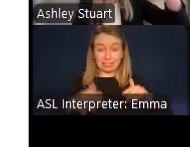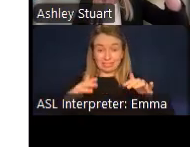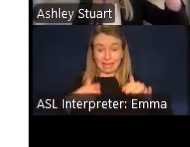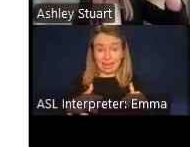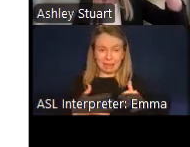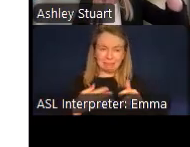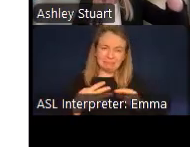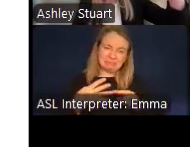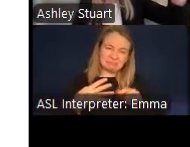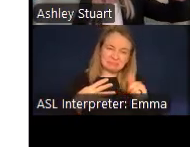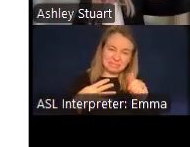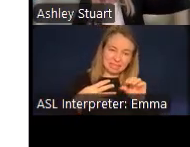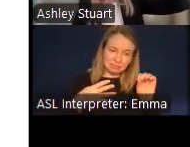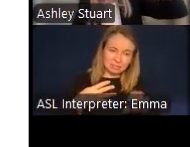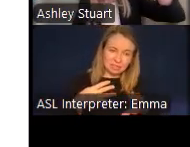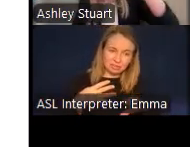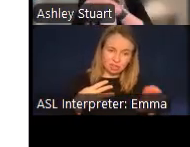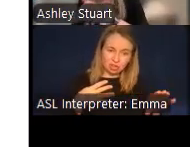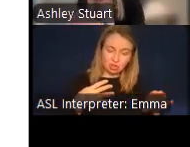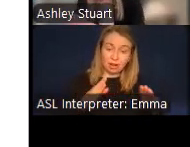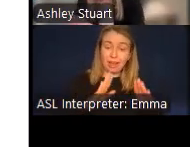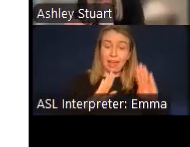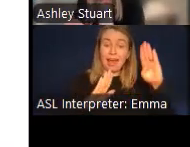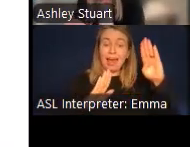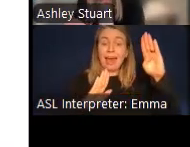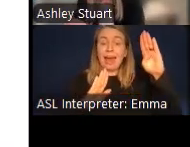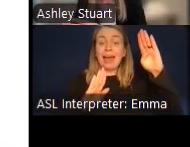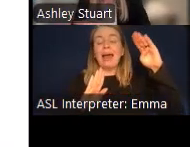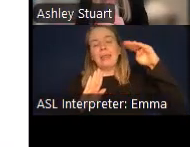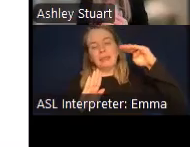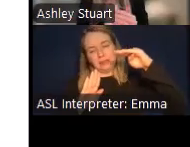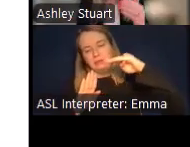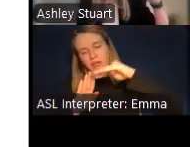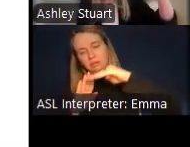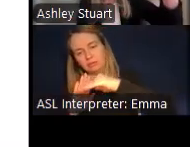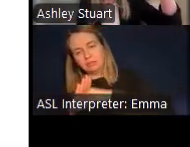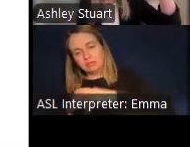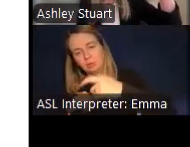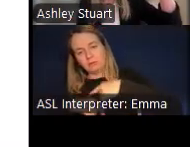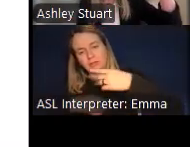children that then decrease over time. So some children are just